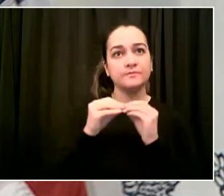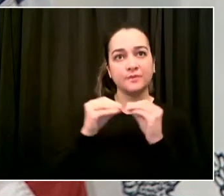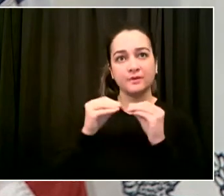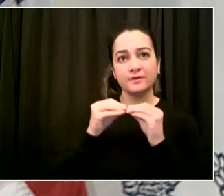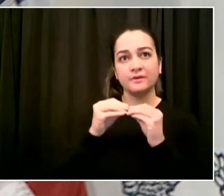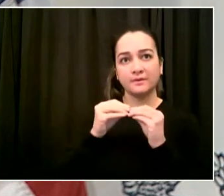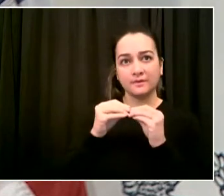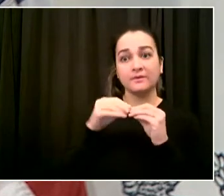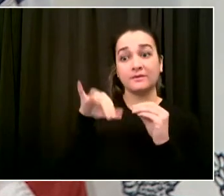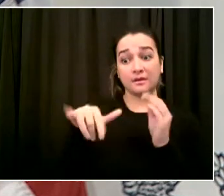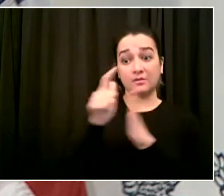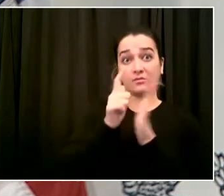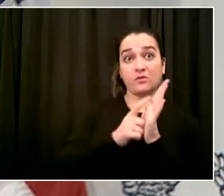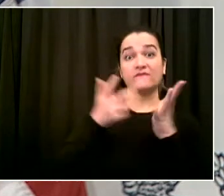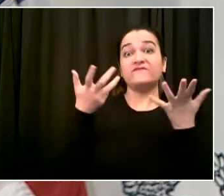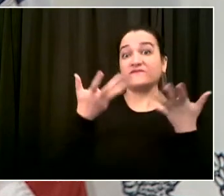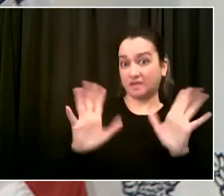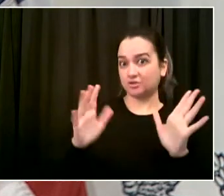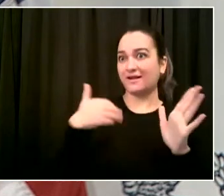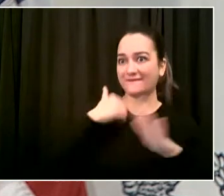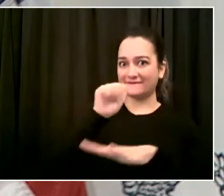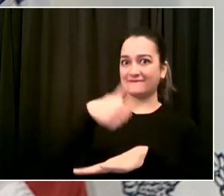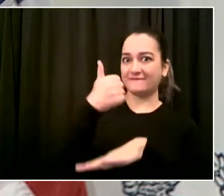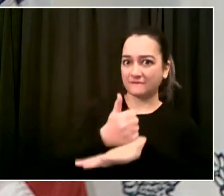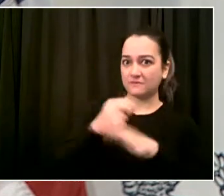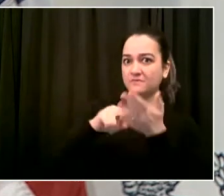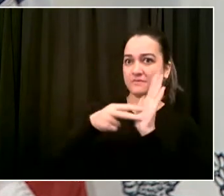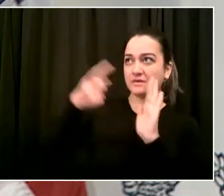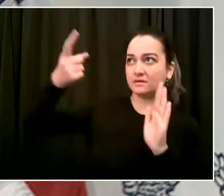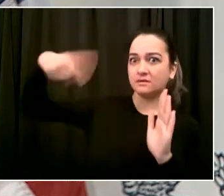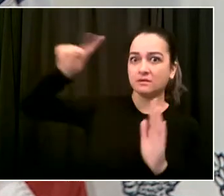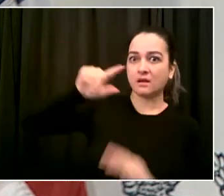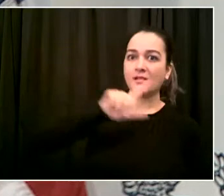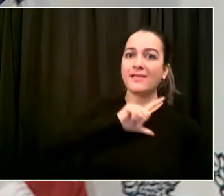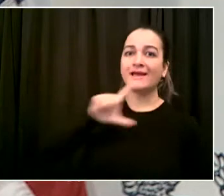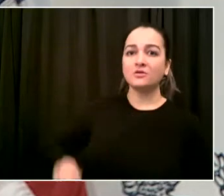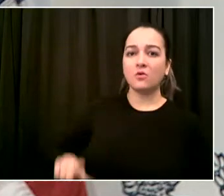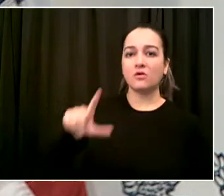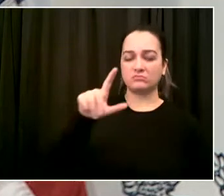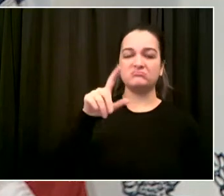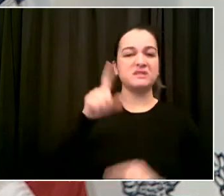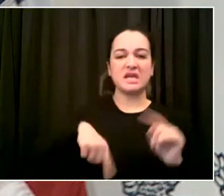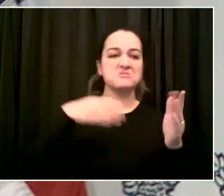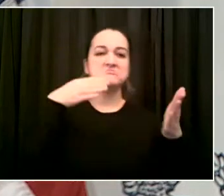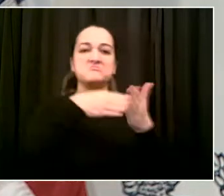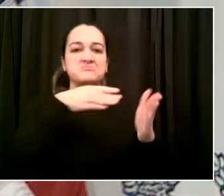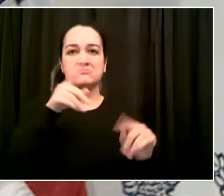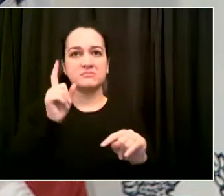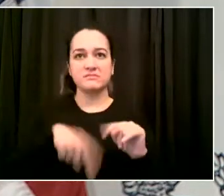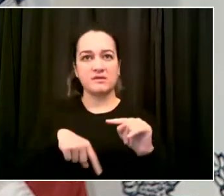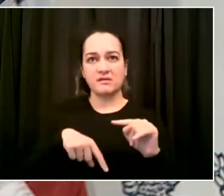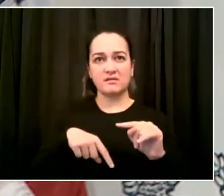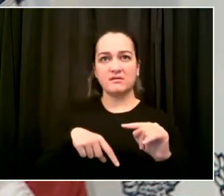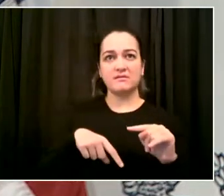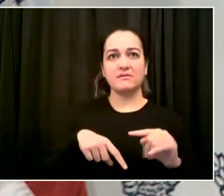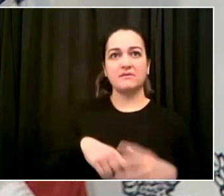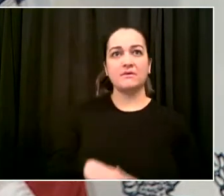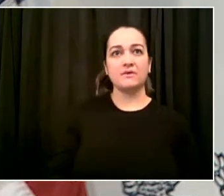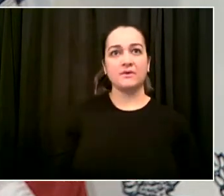DISCRIMINATES AGAGAINST T HETM M THAT T S IILLEGAL. THIS IS A LAW WE SPONSORED AND PASSED WEEKS AGO